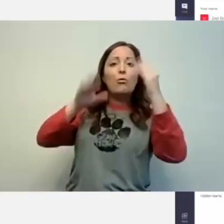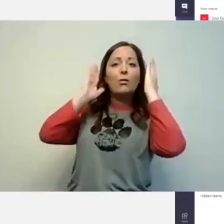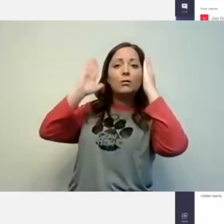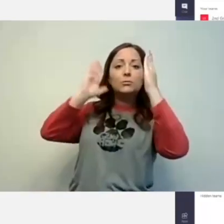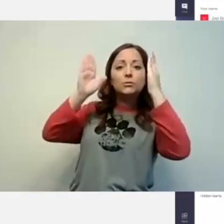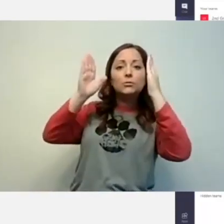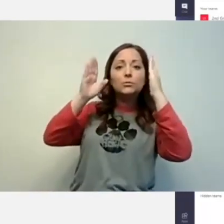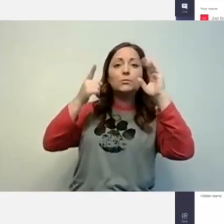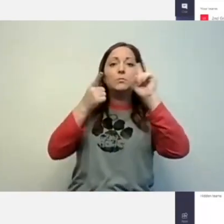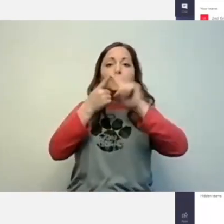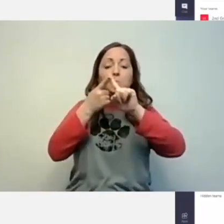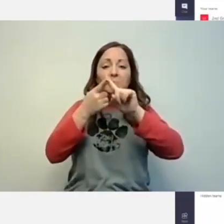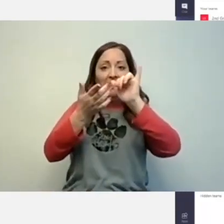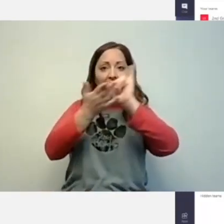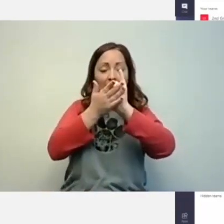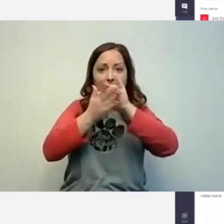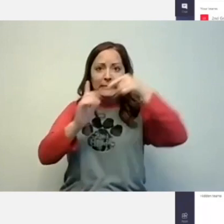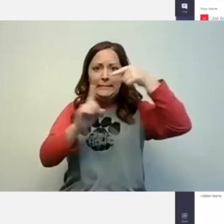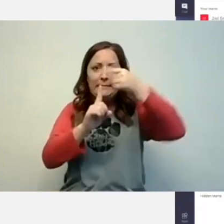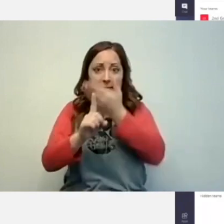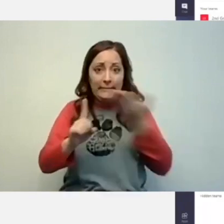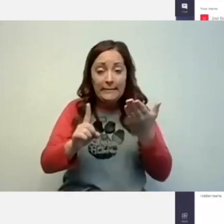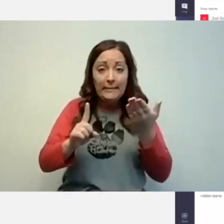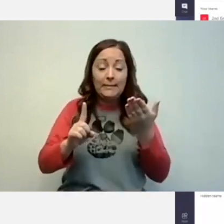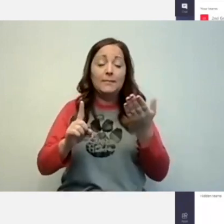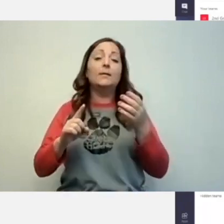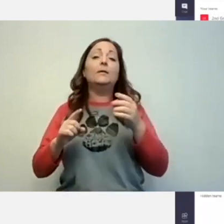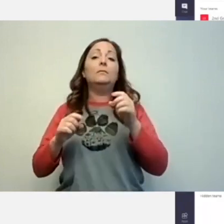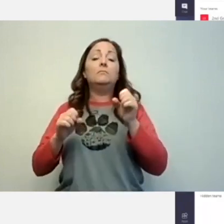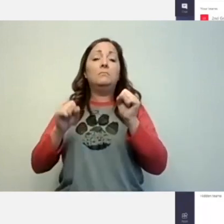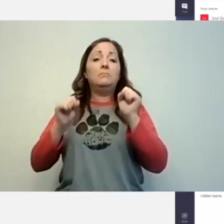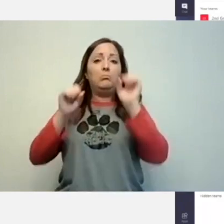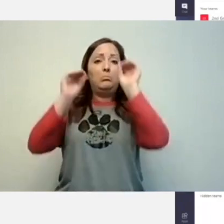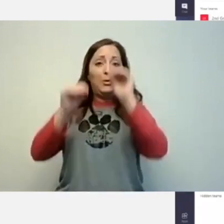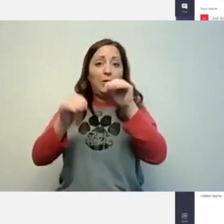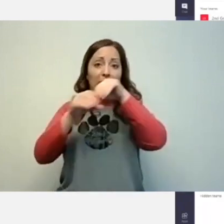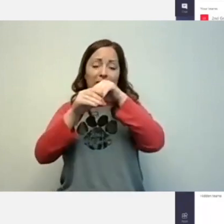These help draw attention to something in particular.